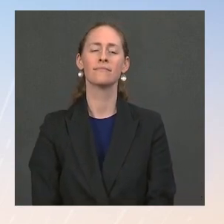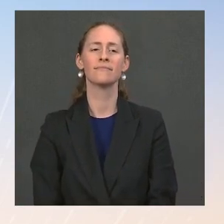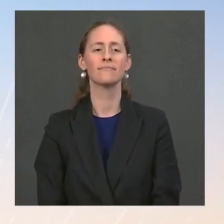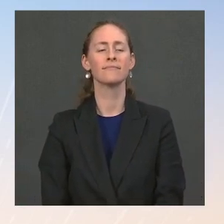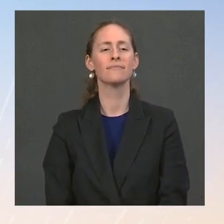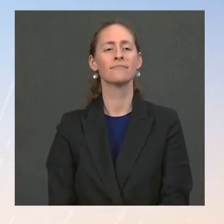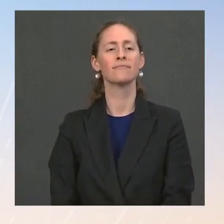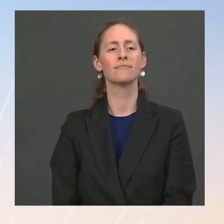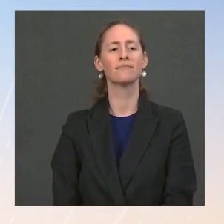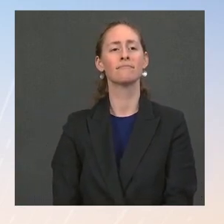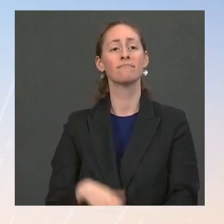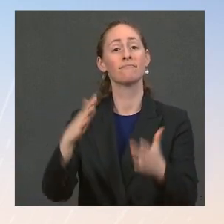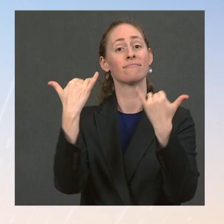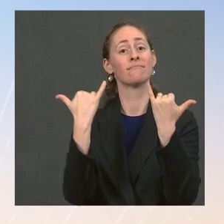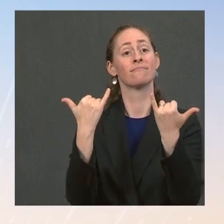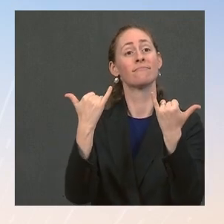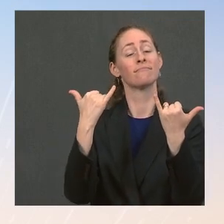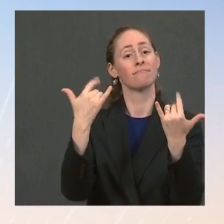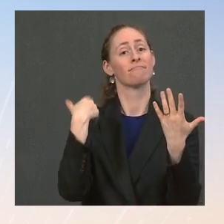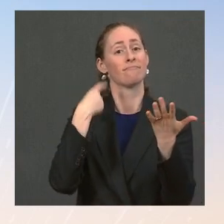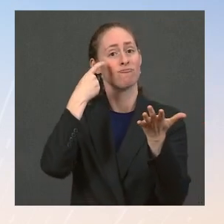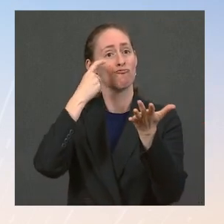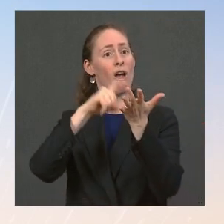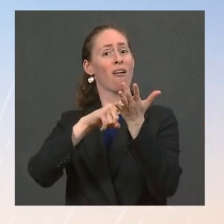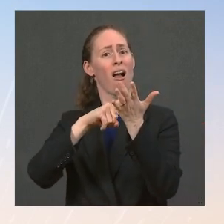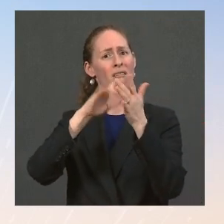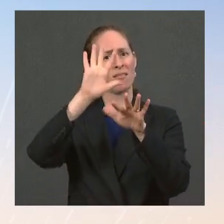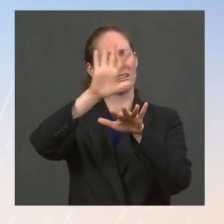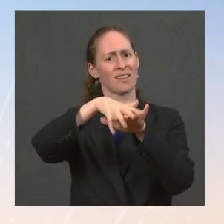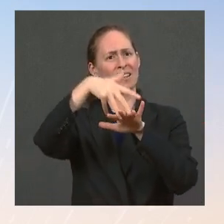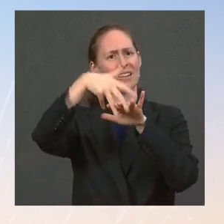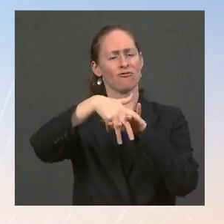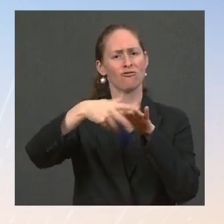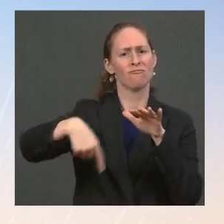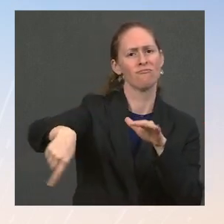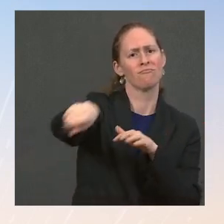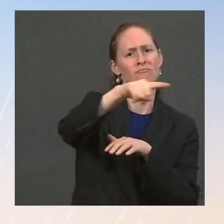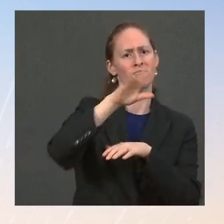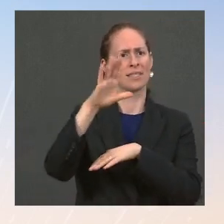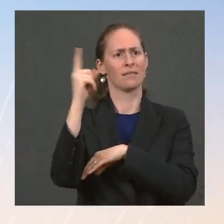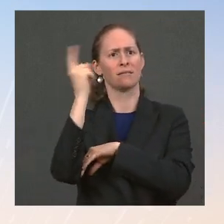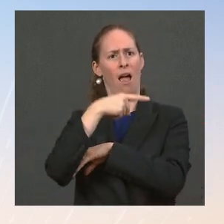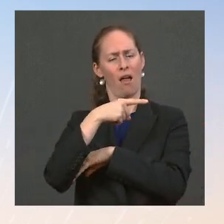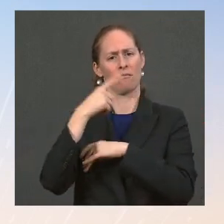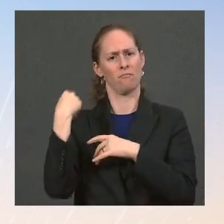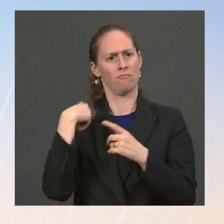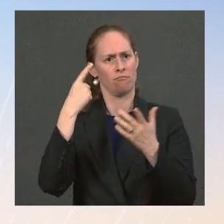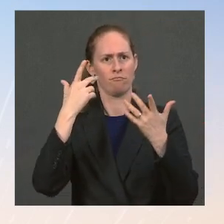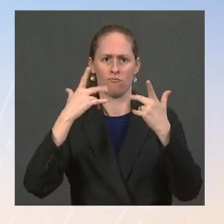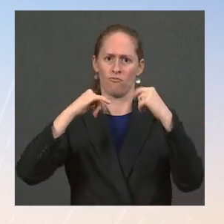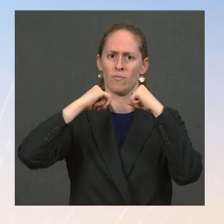is something that the President felt strongly about personally. He's happy to be the first President to celebrate and to make it --